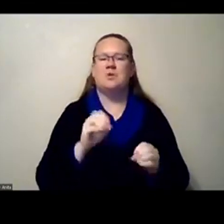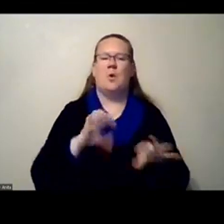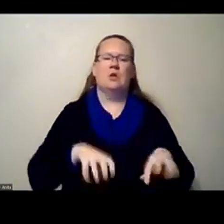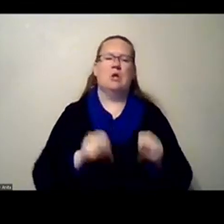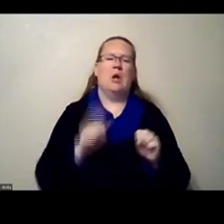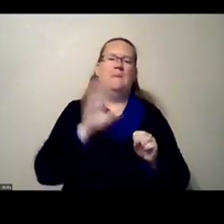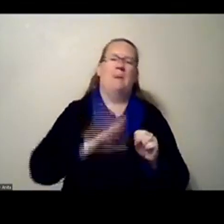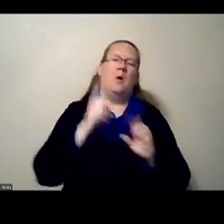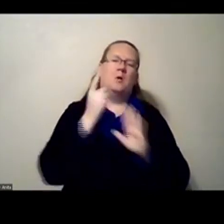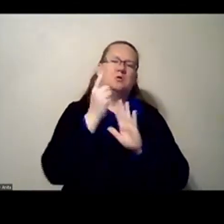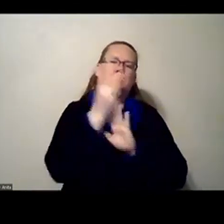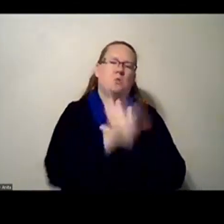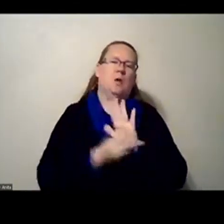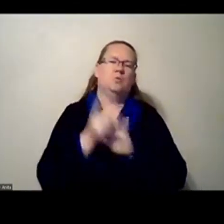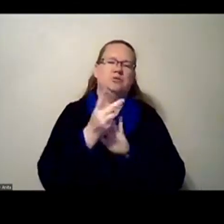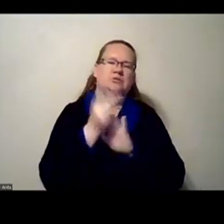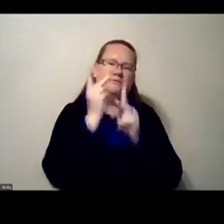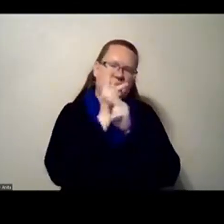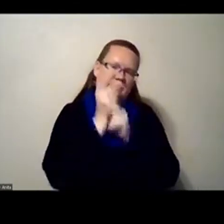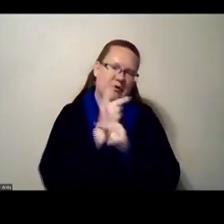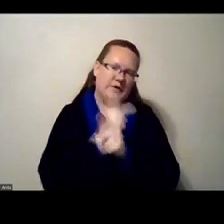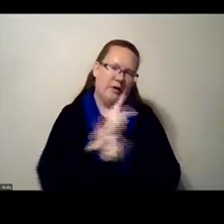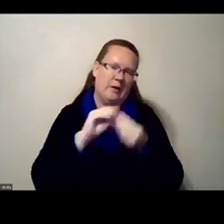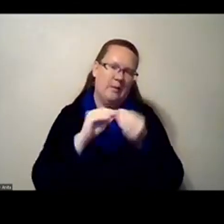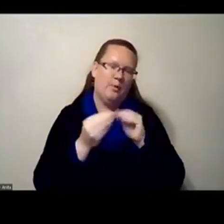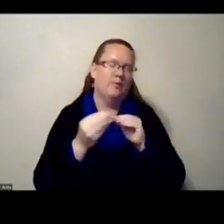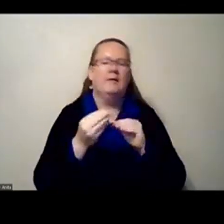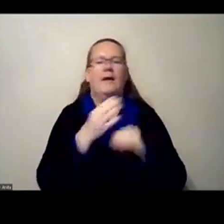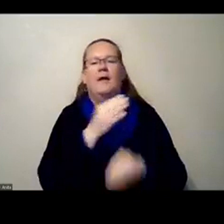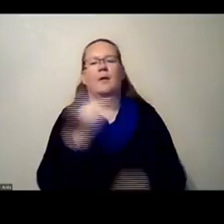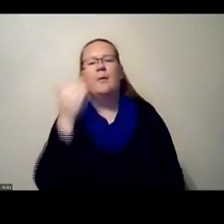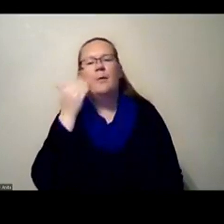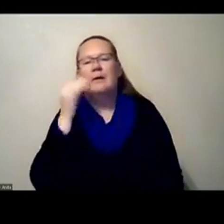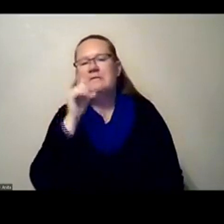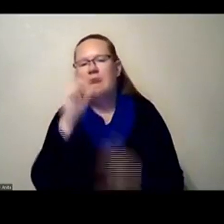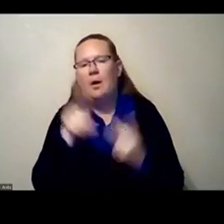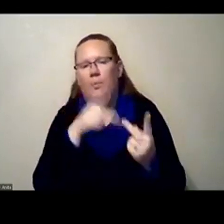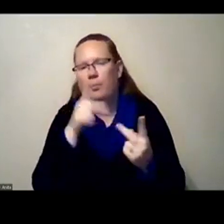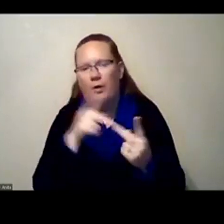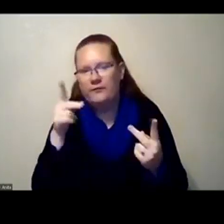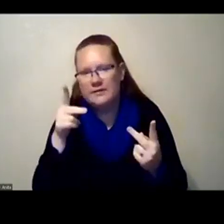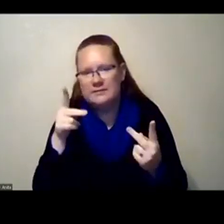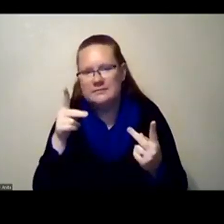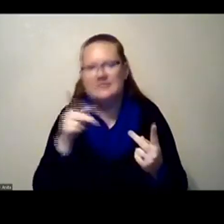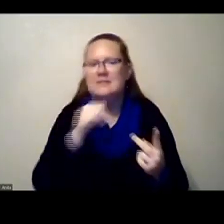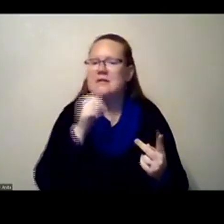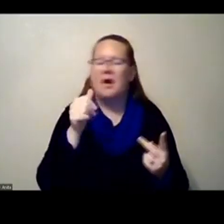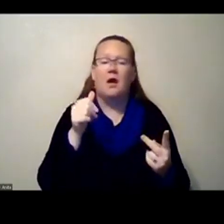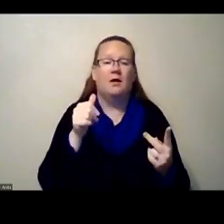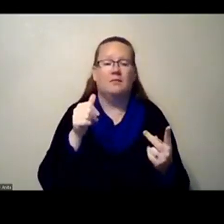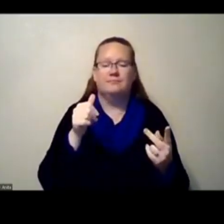and it's not. Again, you know it's not a perfect mathematical.